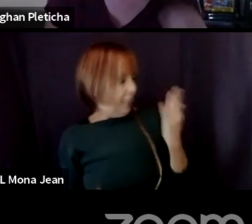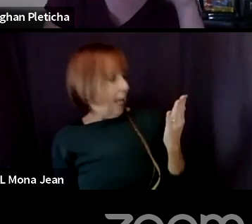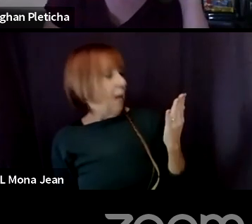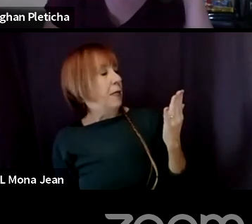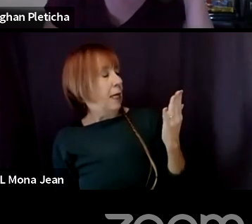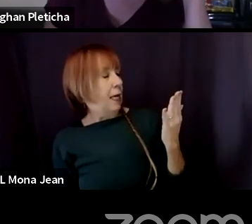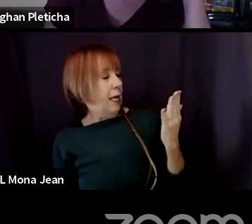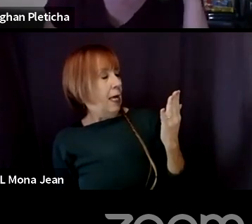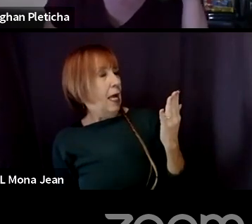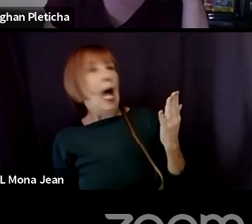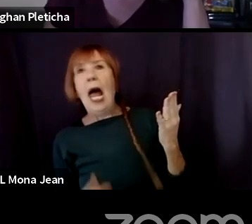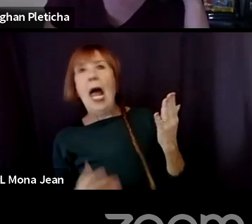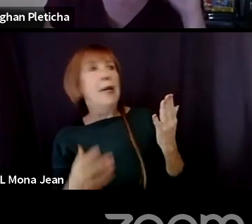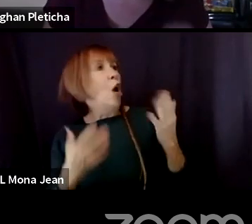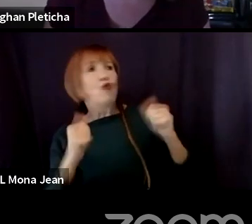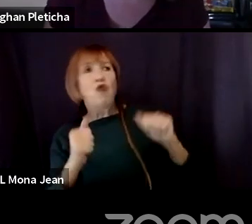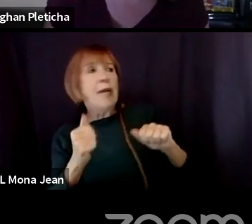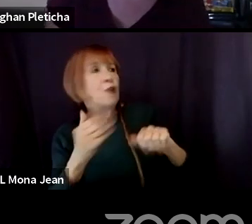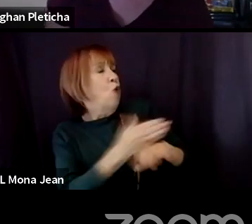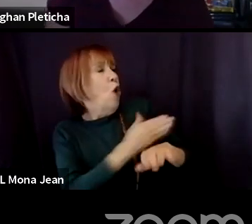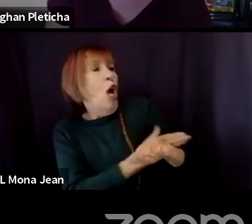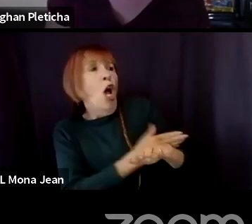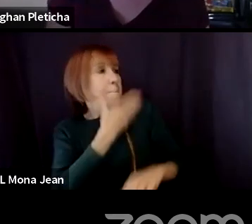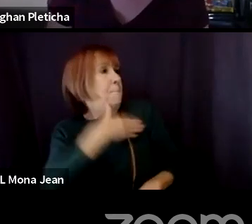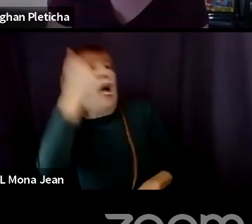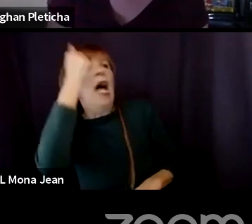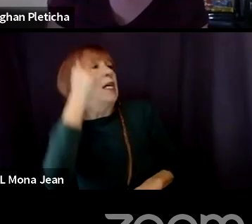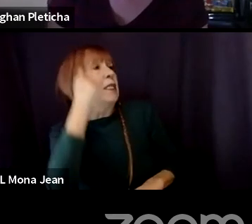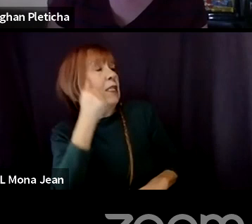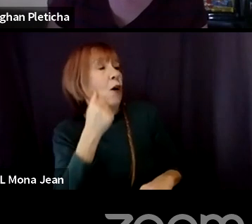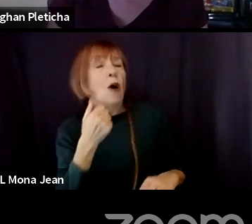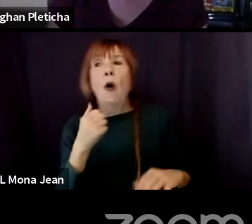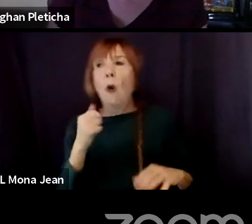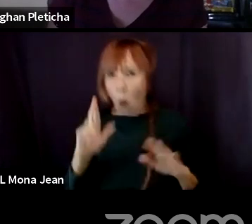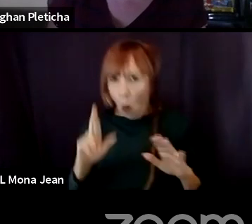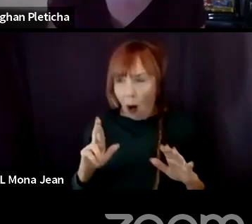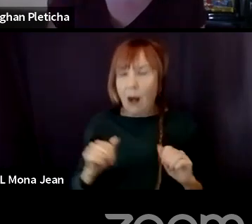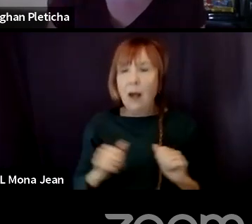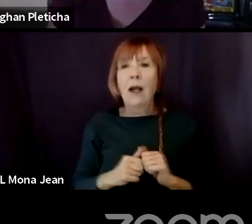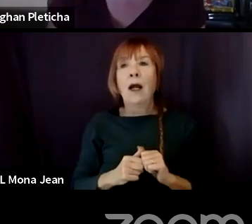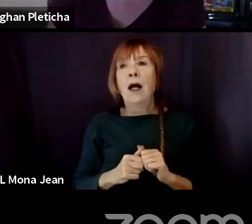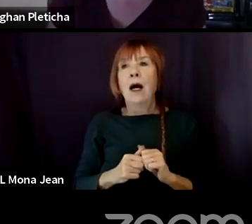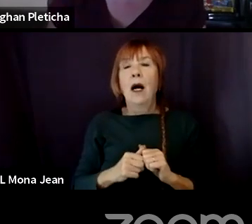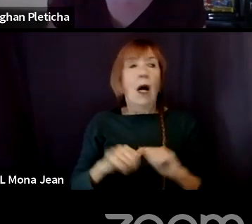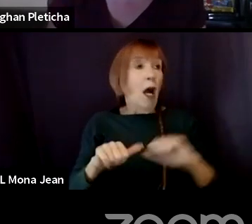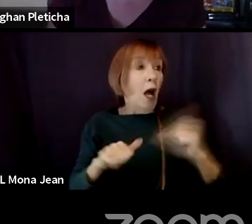Or you'll find people who look at the concept that you're getting at completely ignore